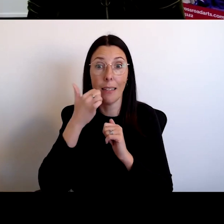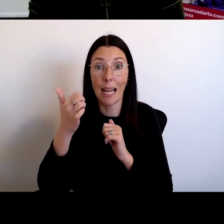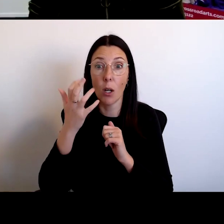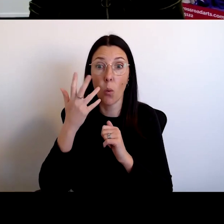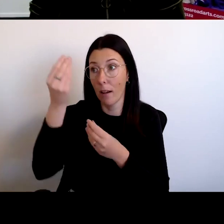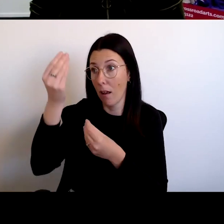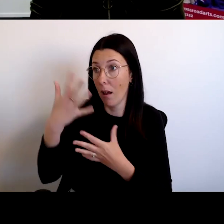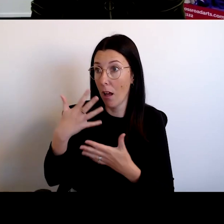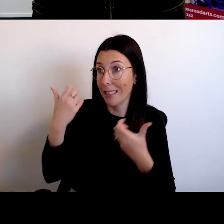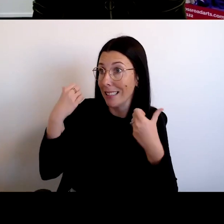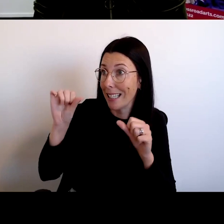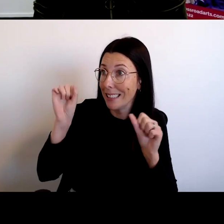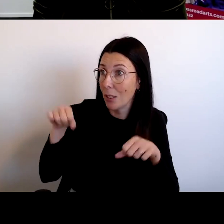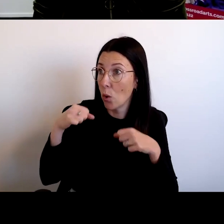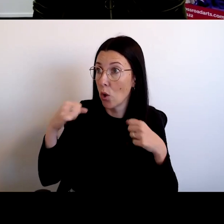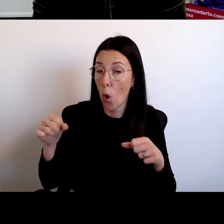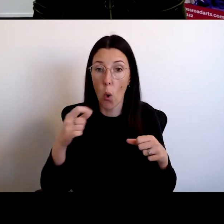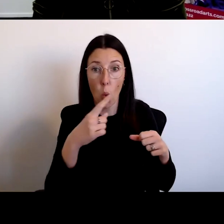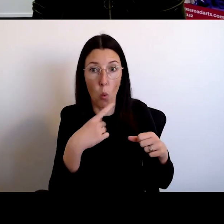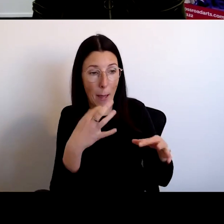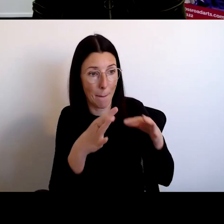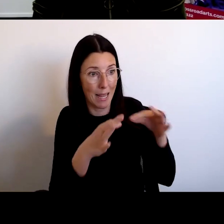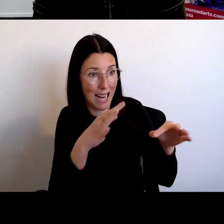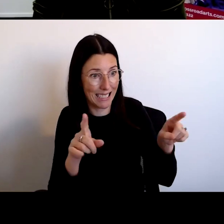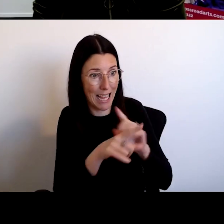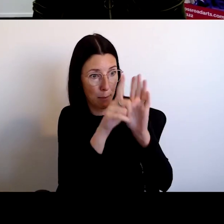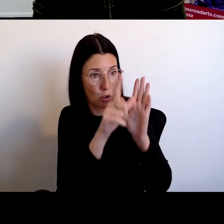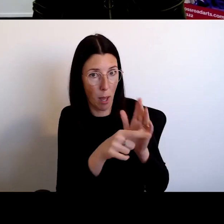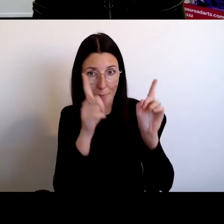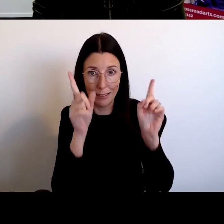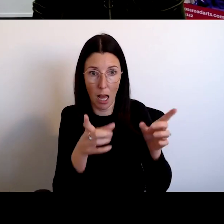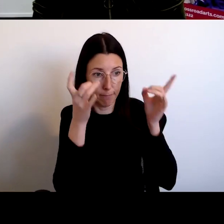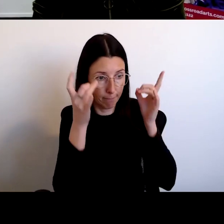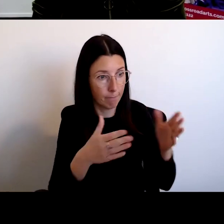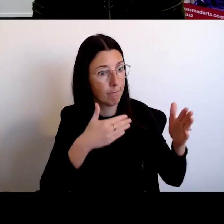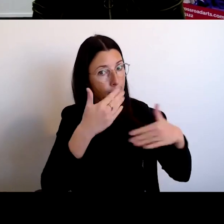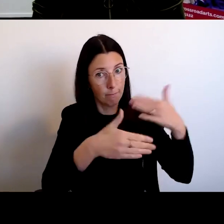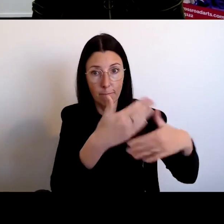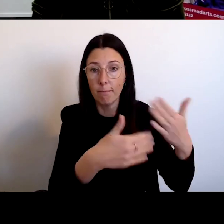planning and speaking to donors, speaking to our partners, having those conversations early on, and